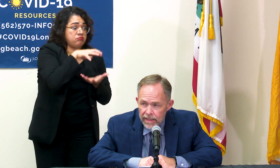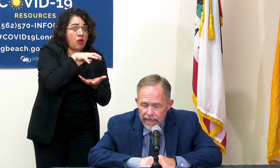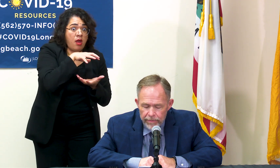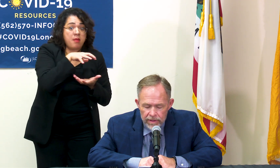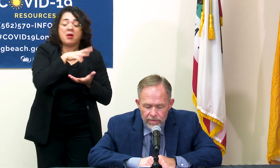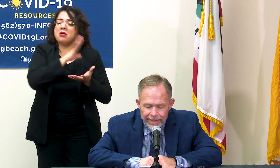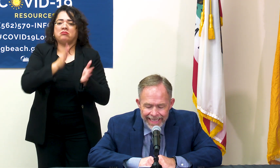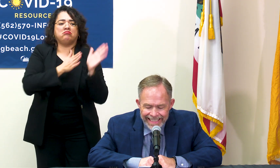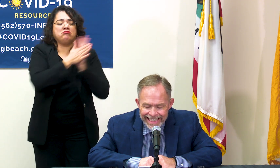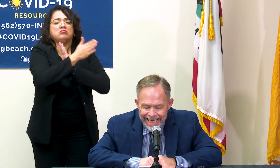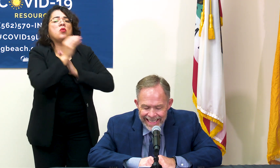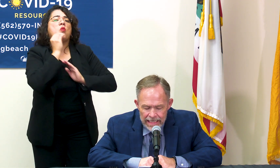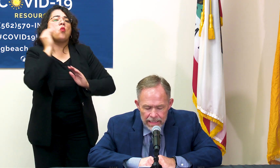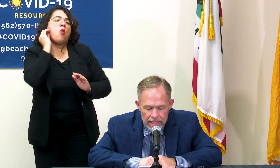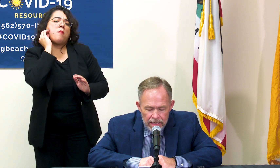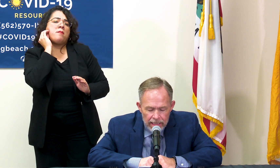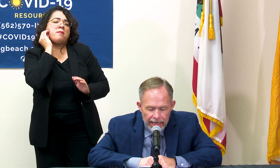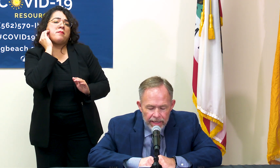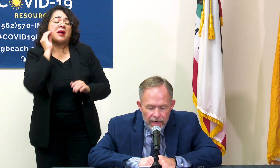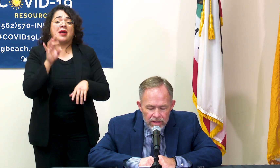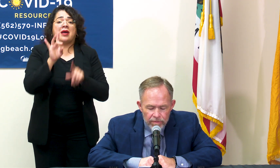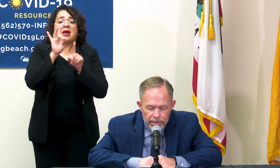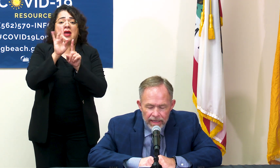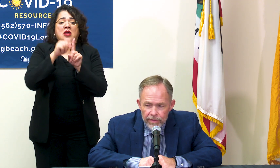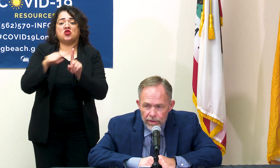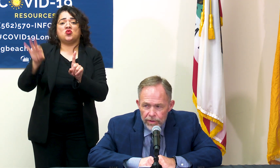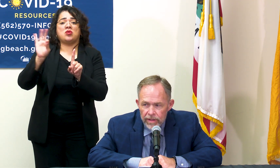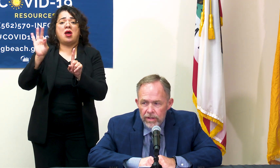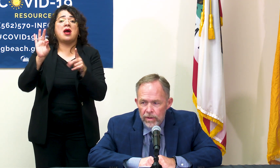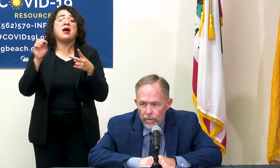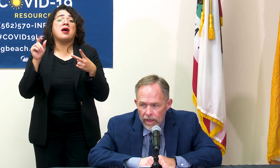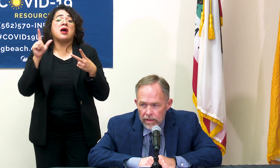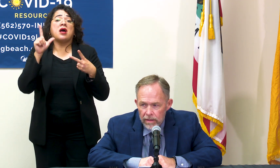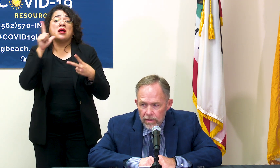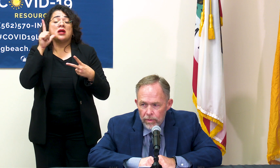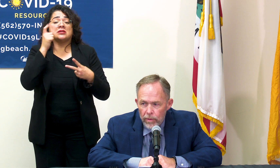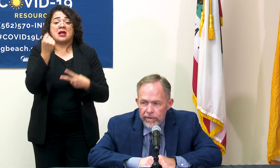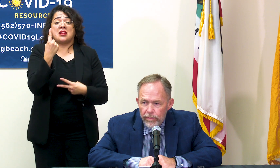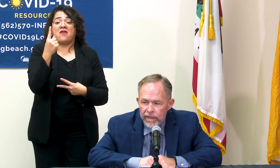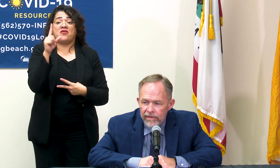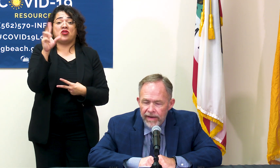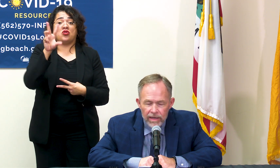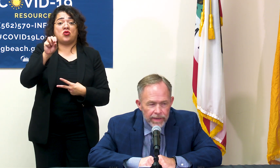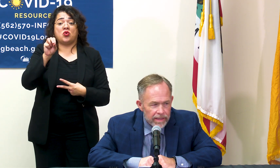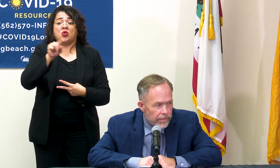the campus from 8:00 AM to 9:00 AM and lunch from 11:30 AM to 1 PM. We will re-evaluate that